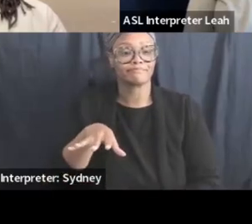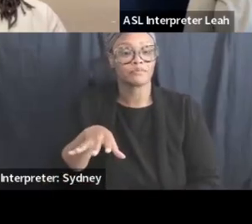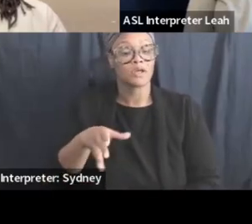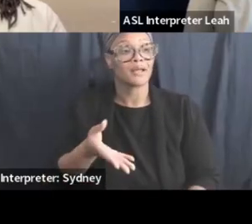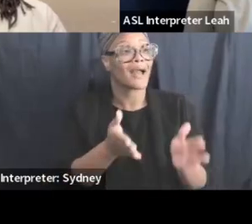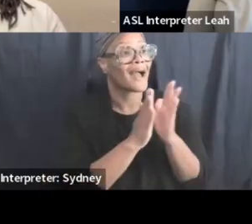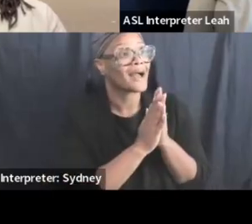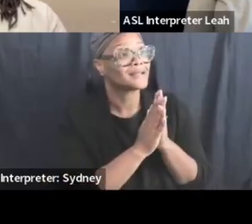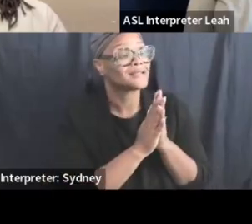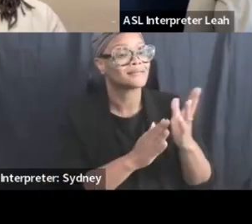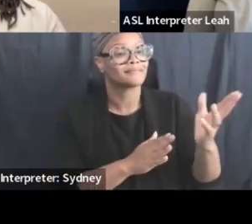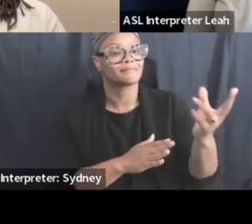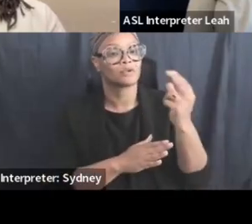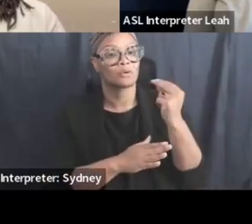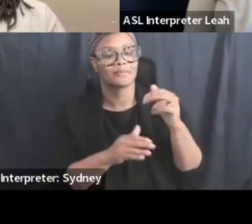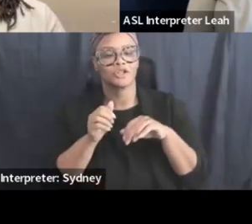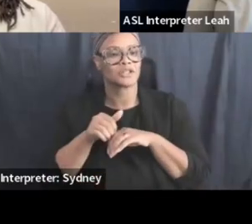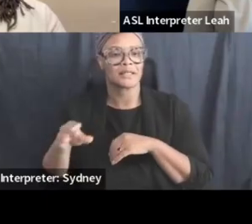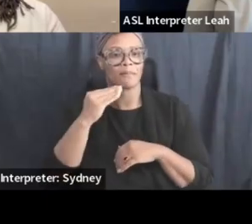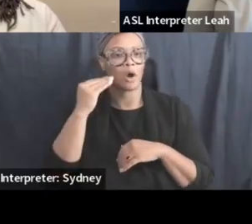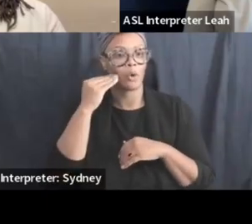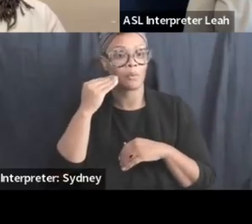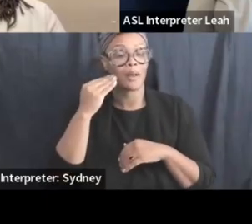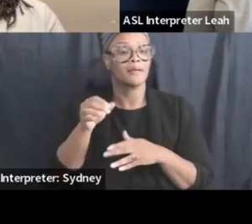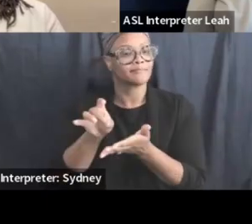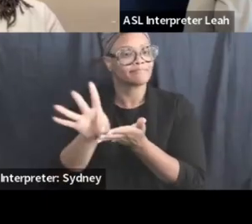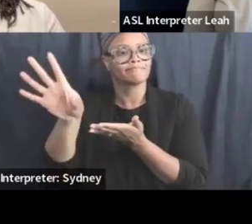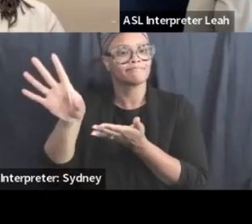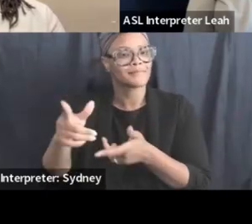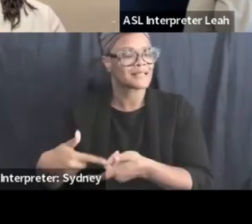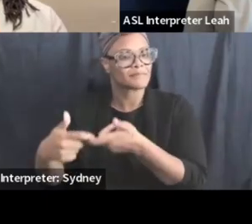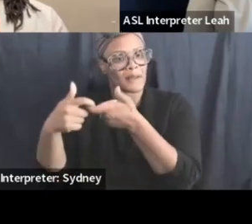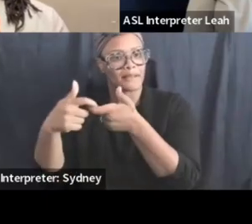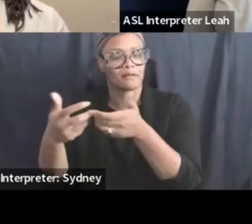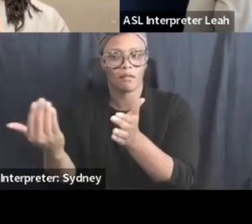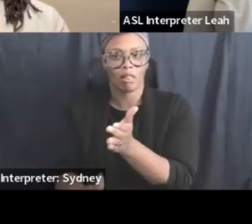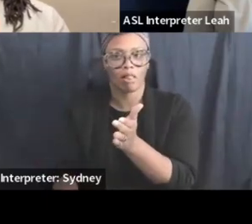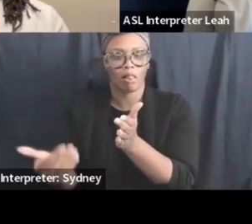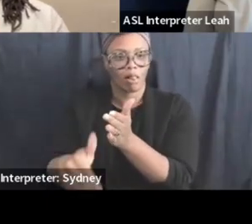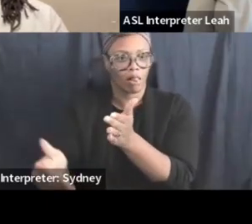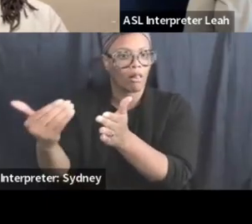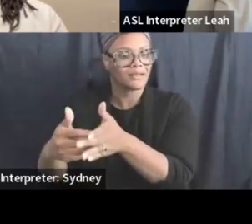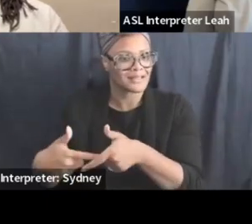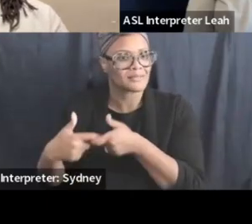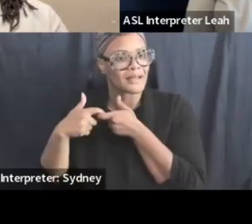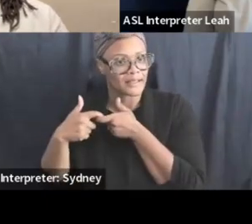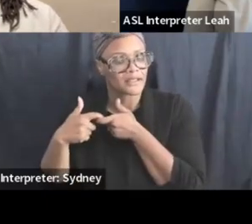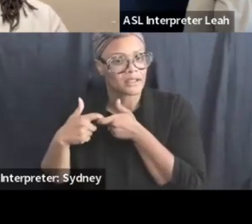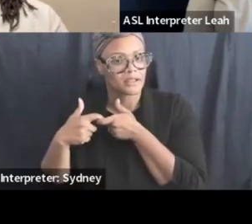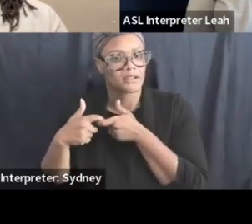they kept sending him home and suspending him um to be more direct. But there is this piece